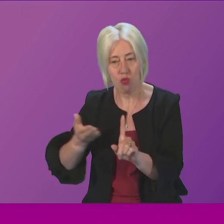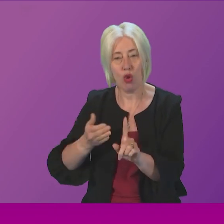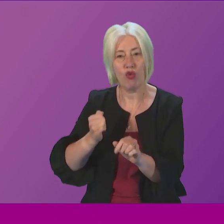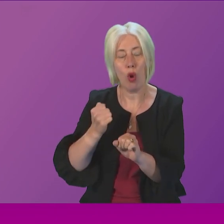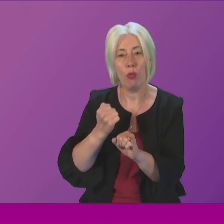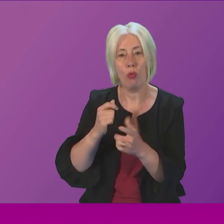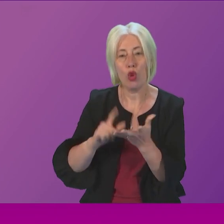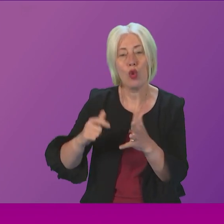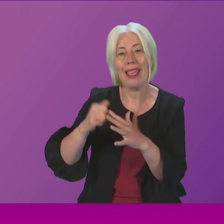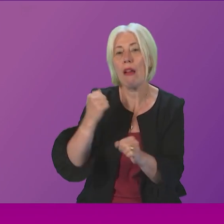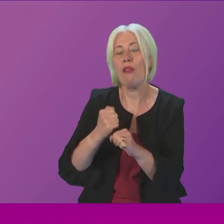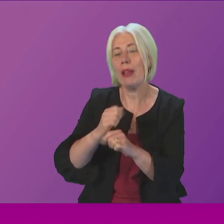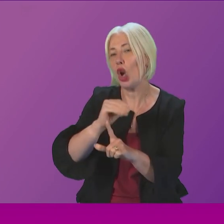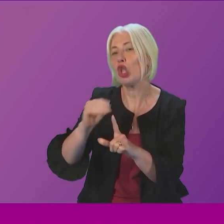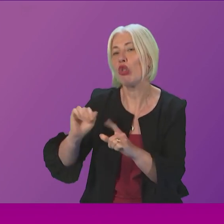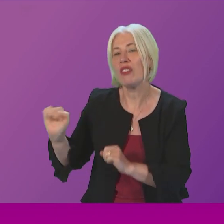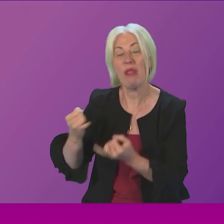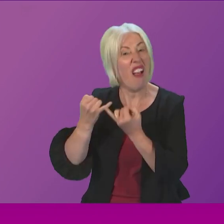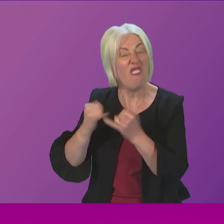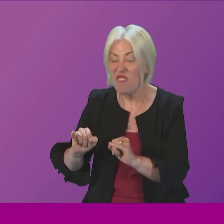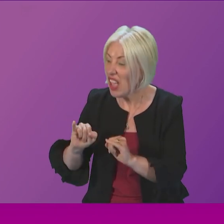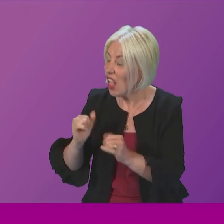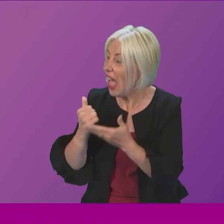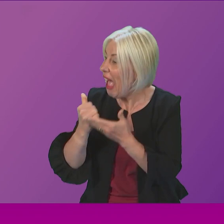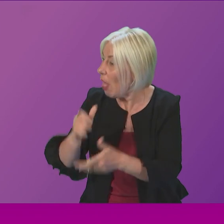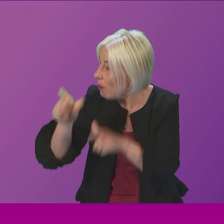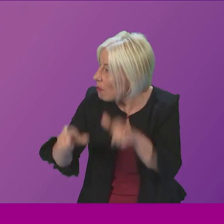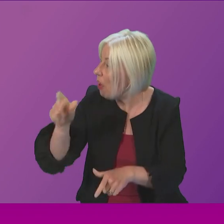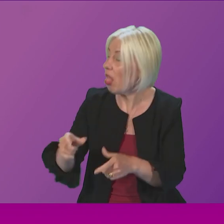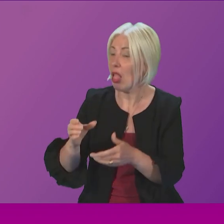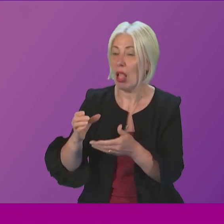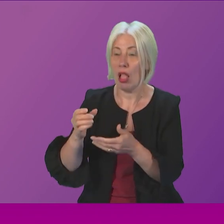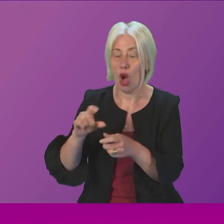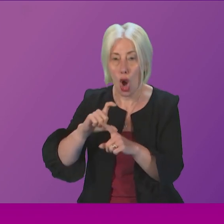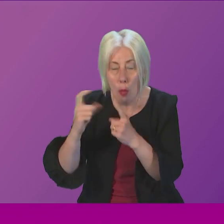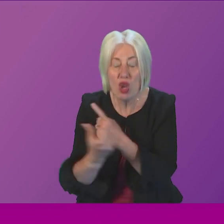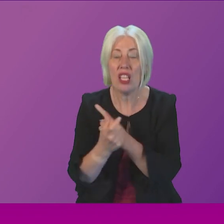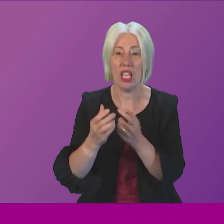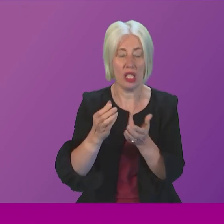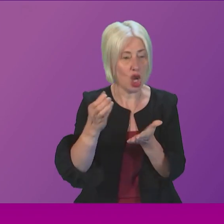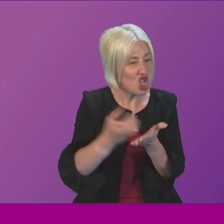which is failing to help people, communities and charities to cope with unacceptably high